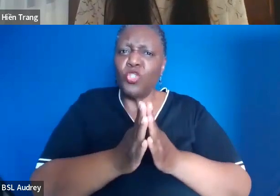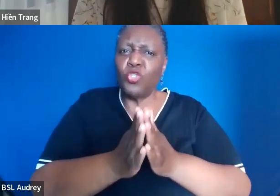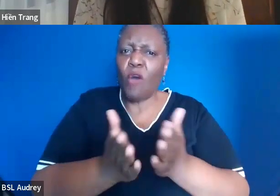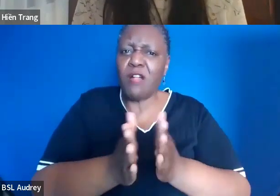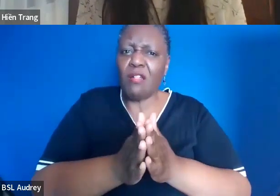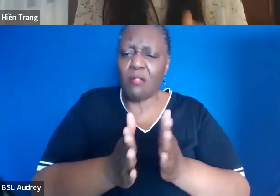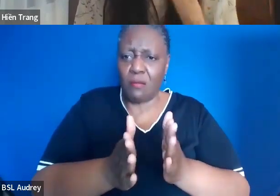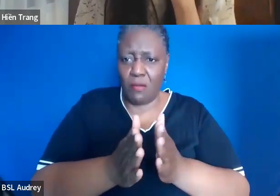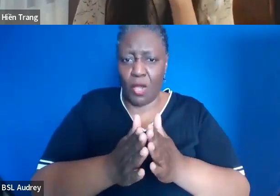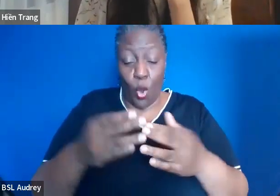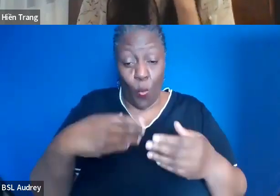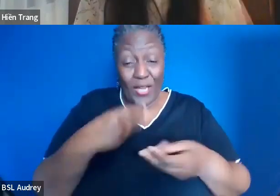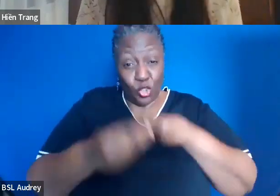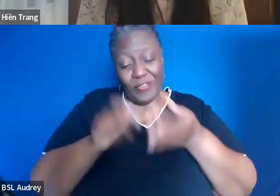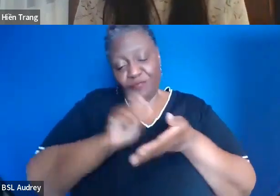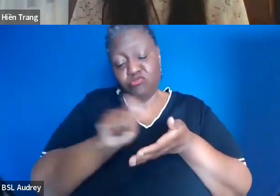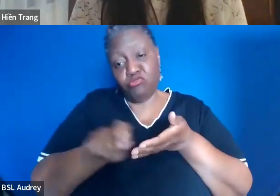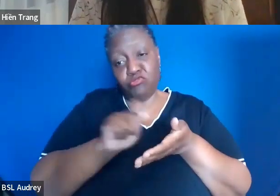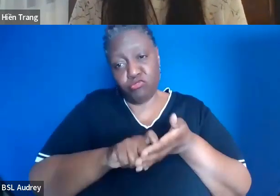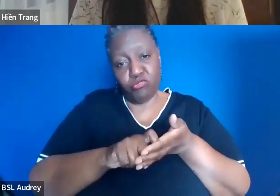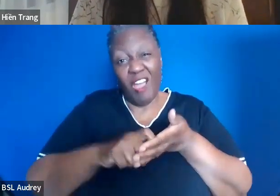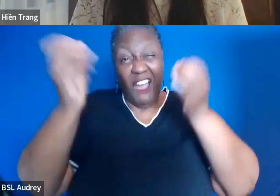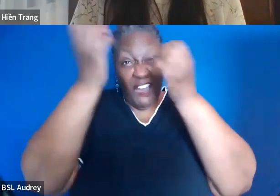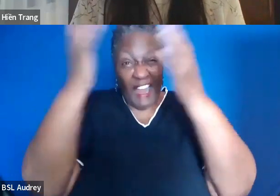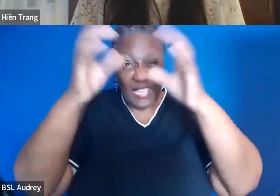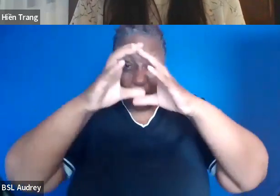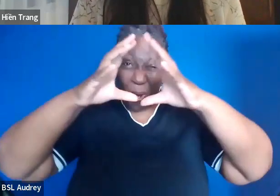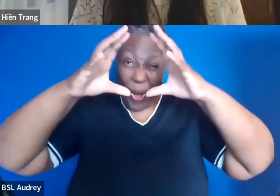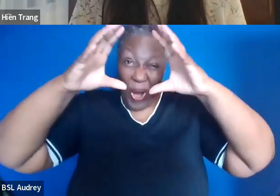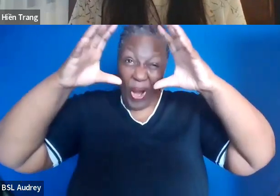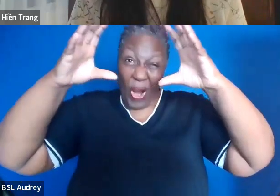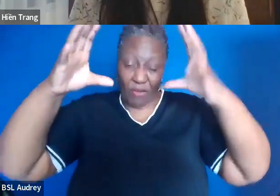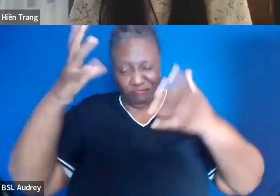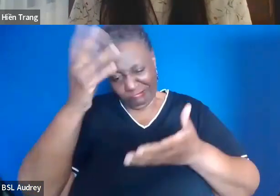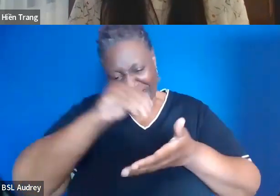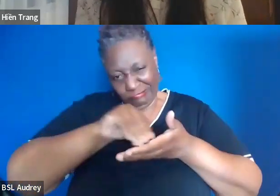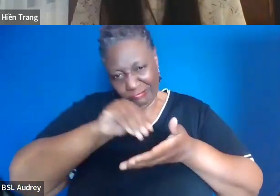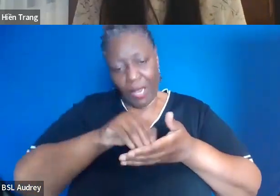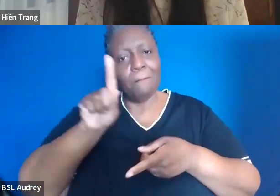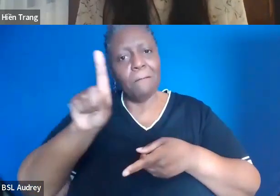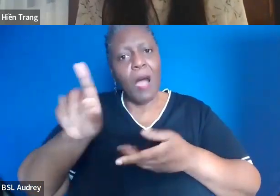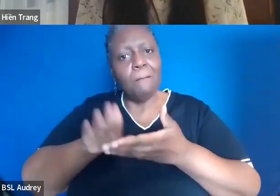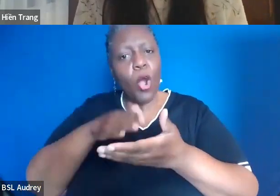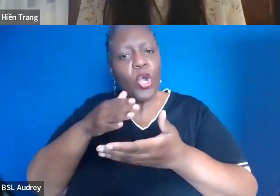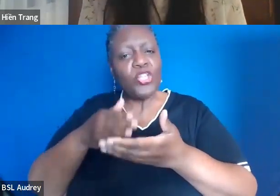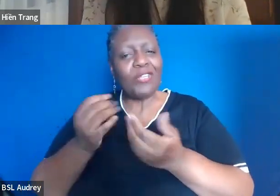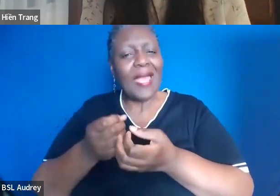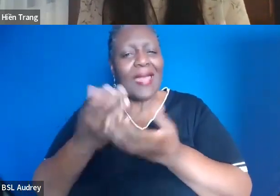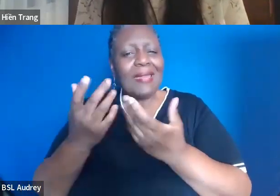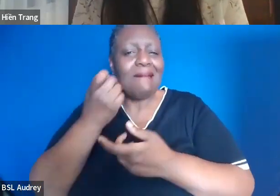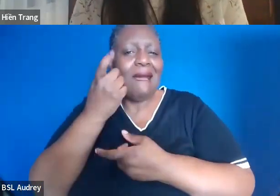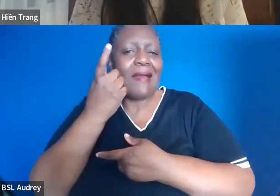um when I write stories I need big ideas that for poetry any ideas any ideas can become